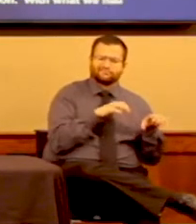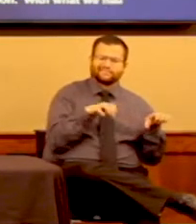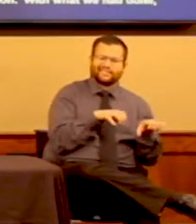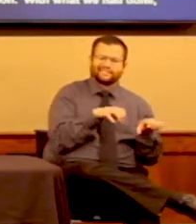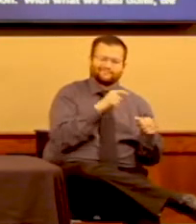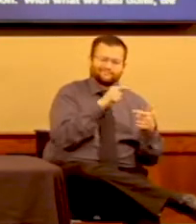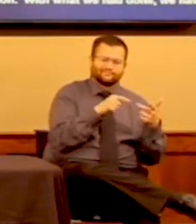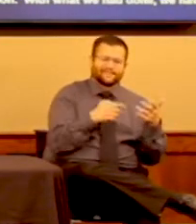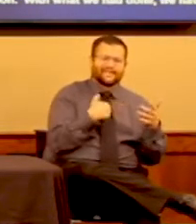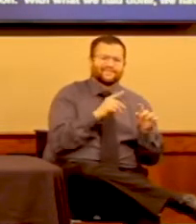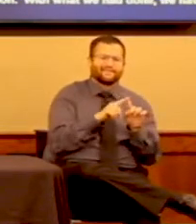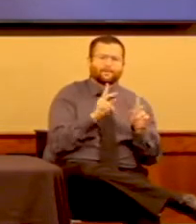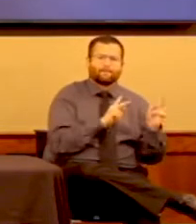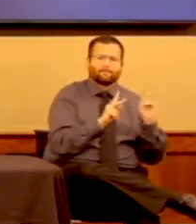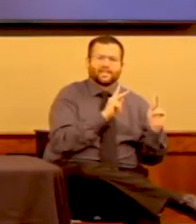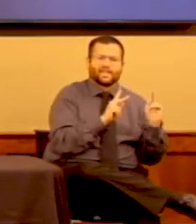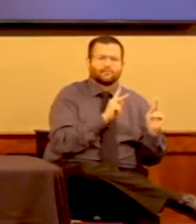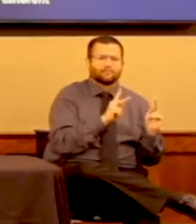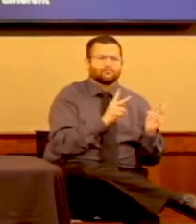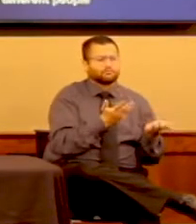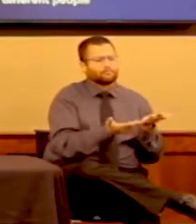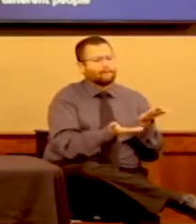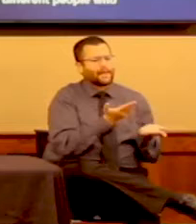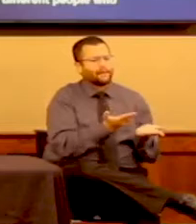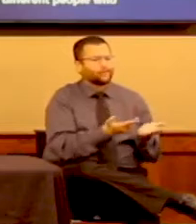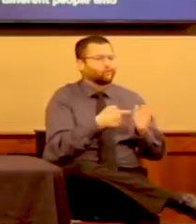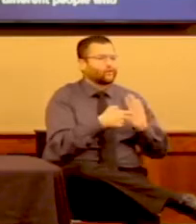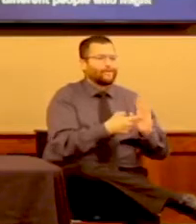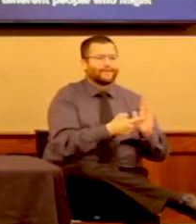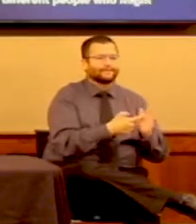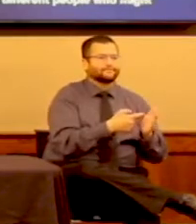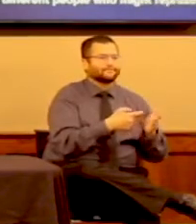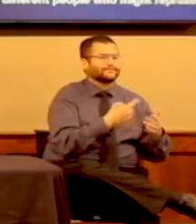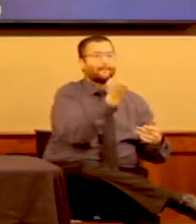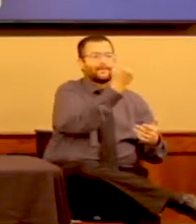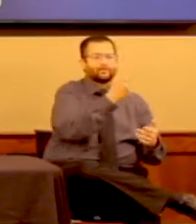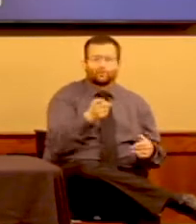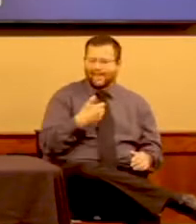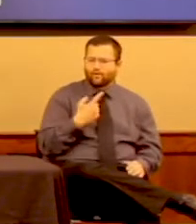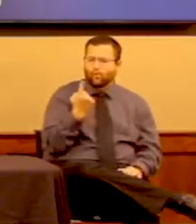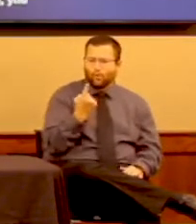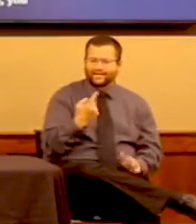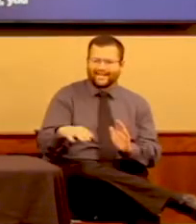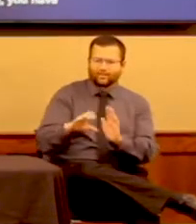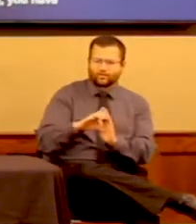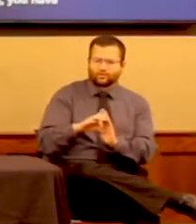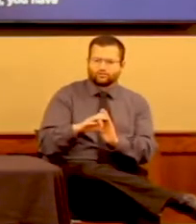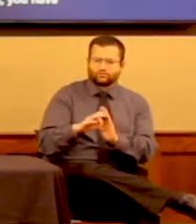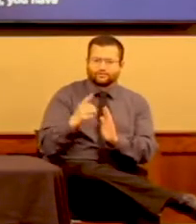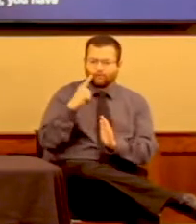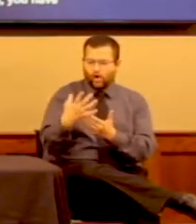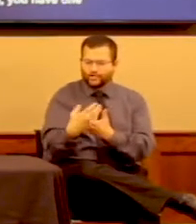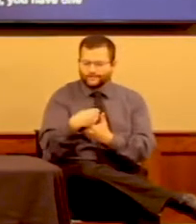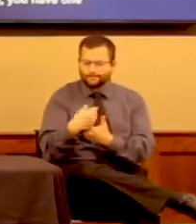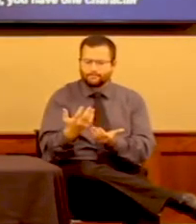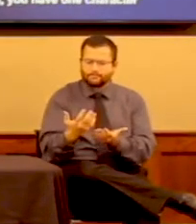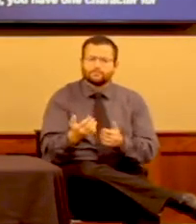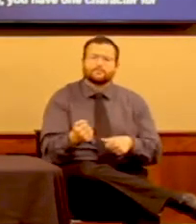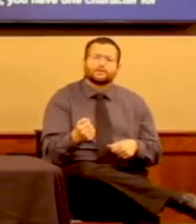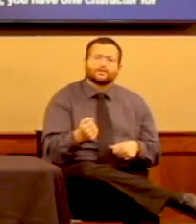people who might represent something you have one character or autism in some